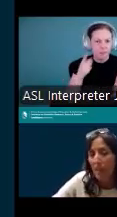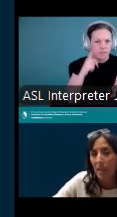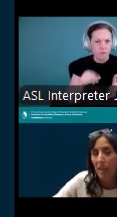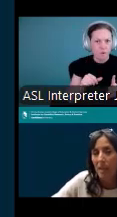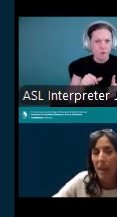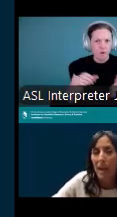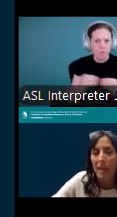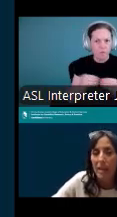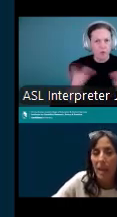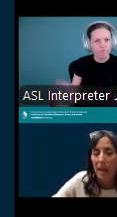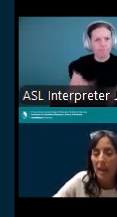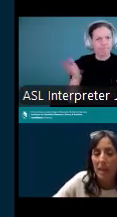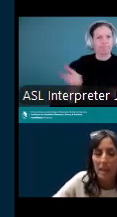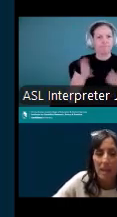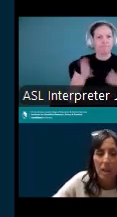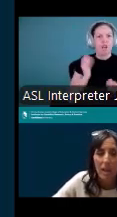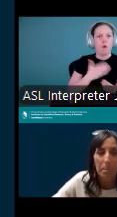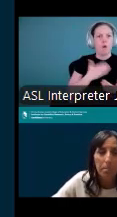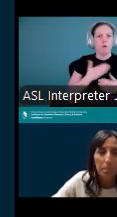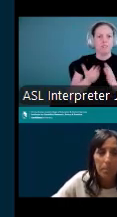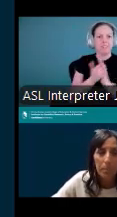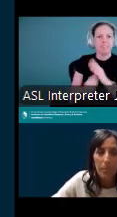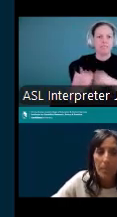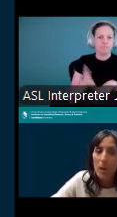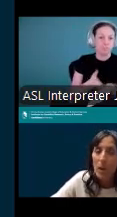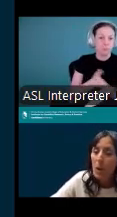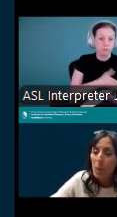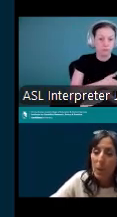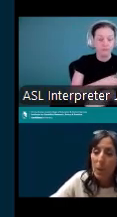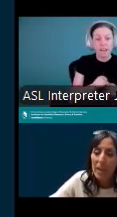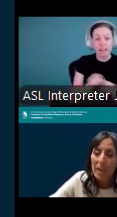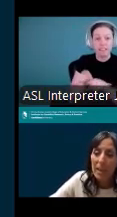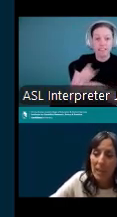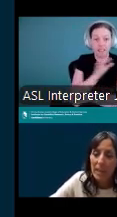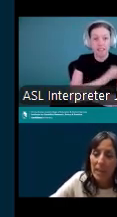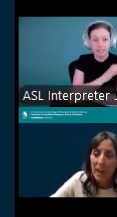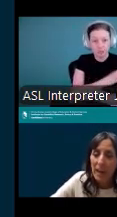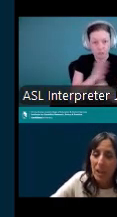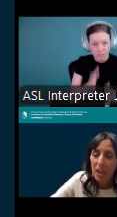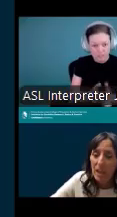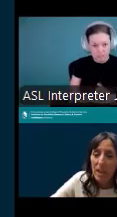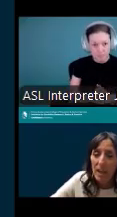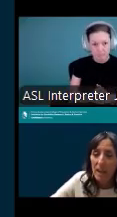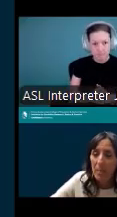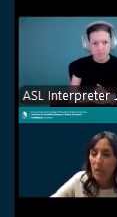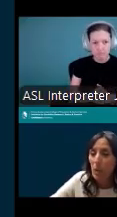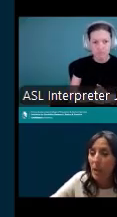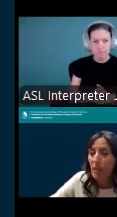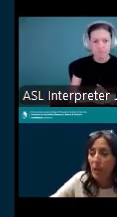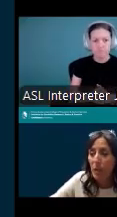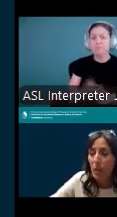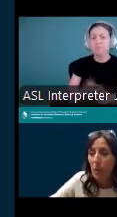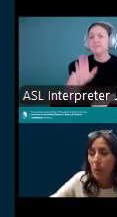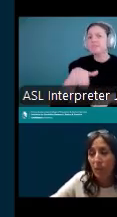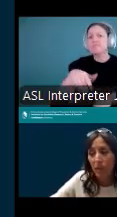skills as a clinician. we love interaction. So, if you feel